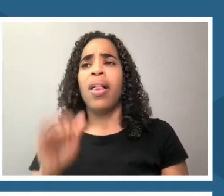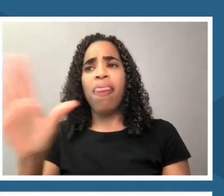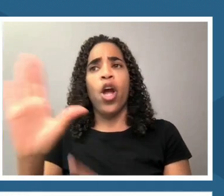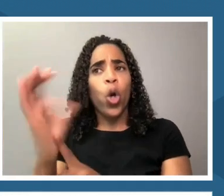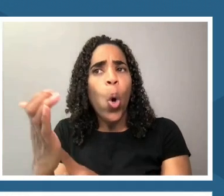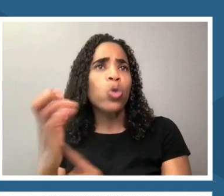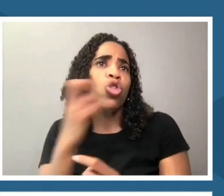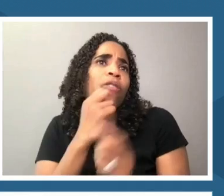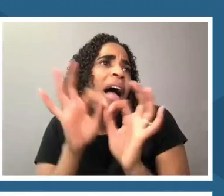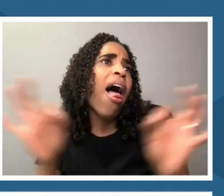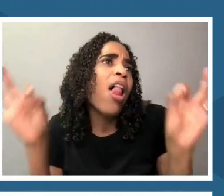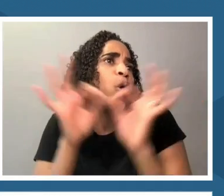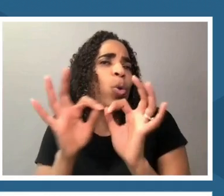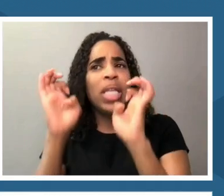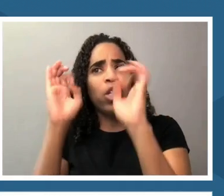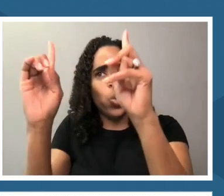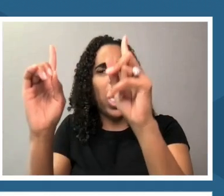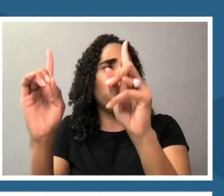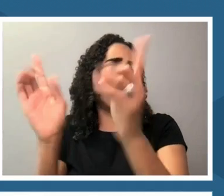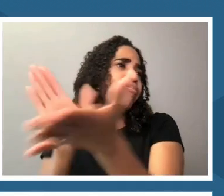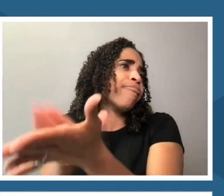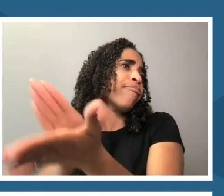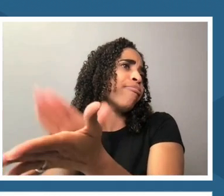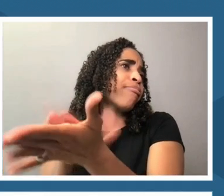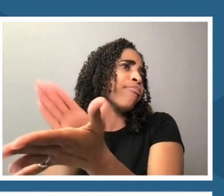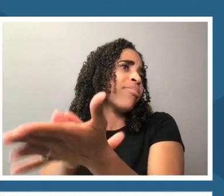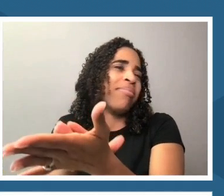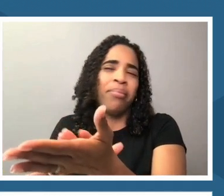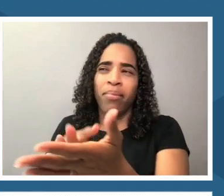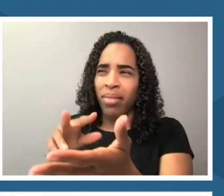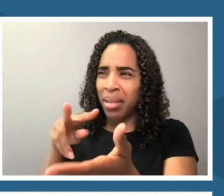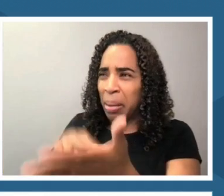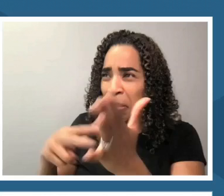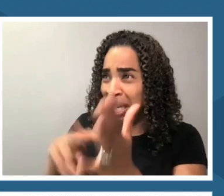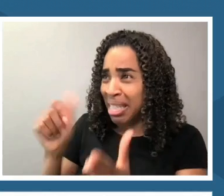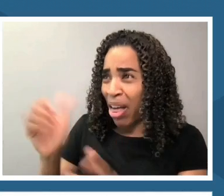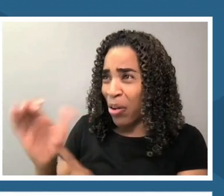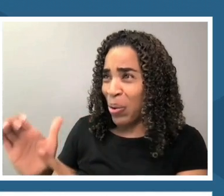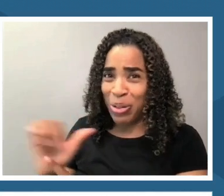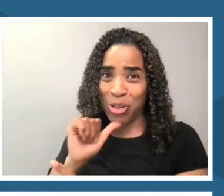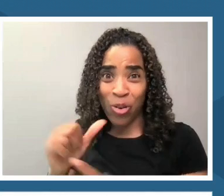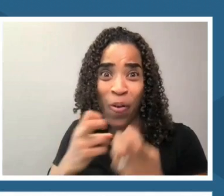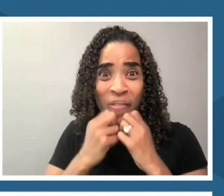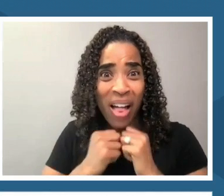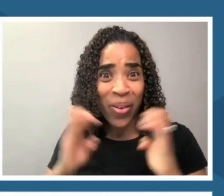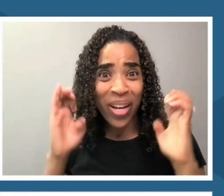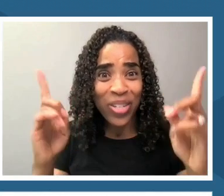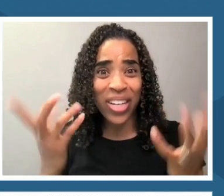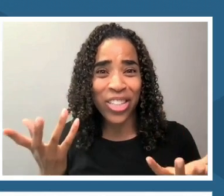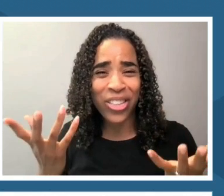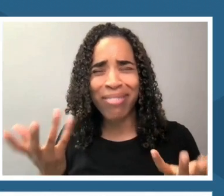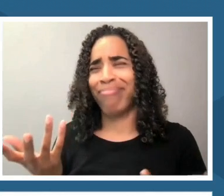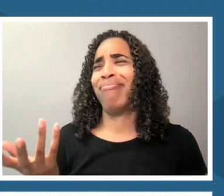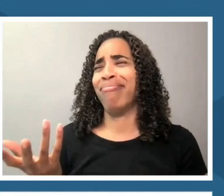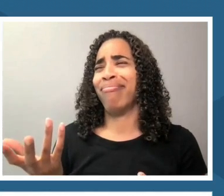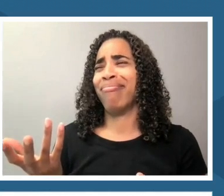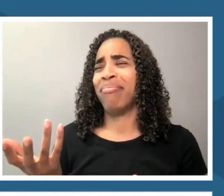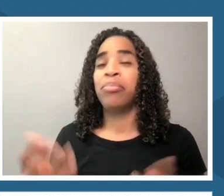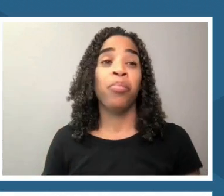which is very harmful because it insinuates that other cultures do not value education